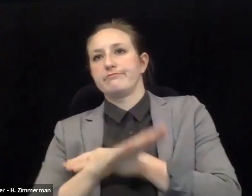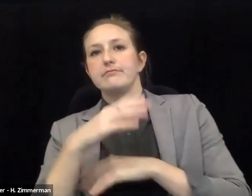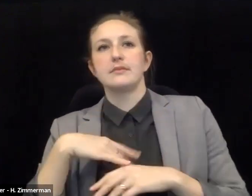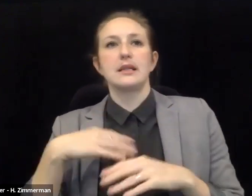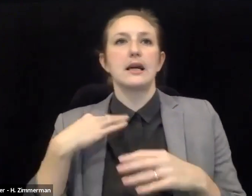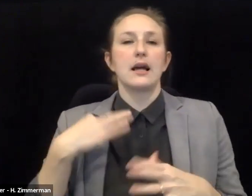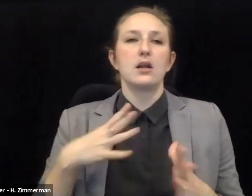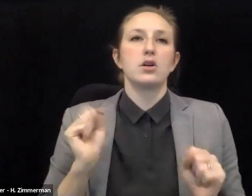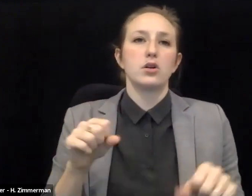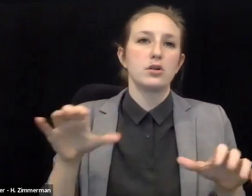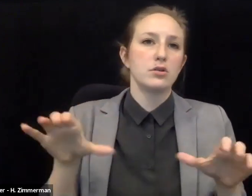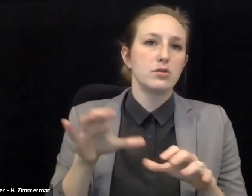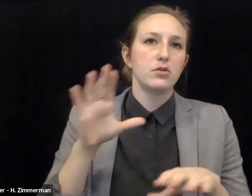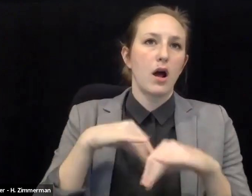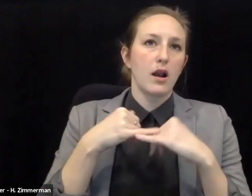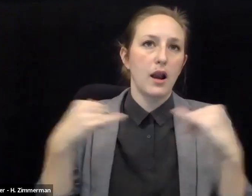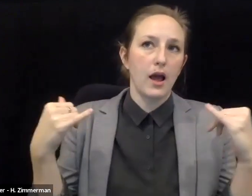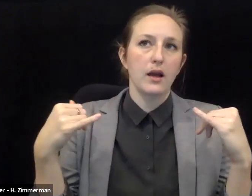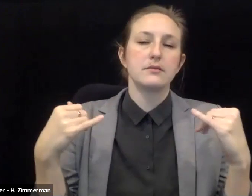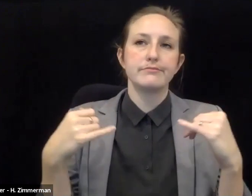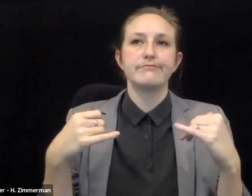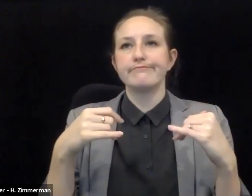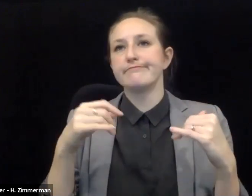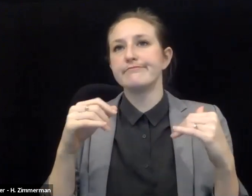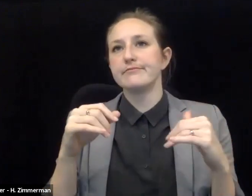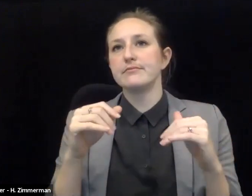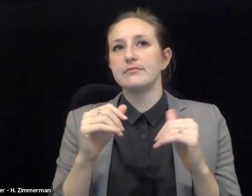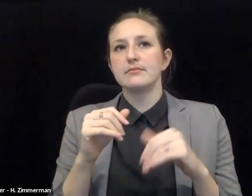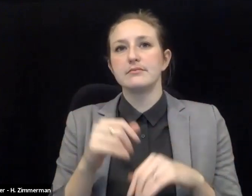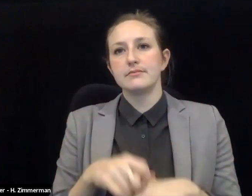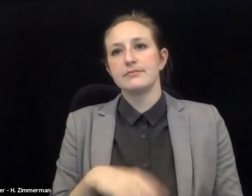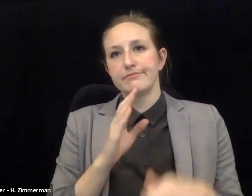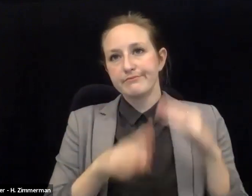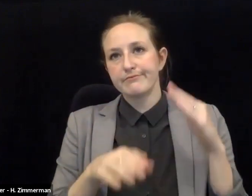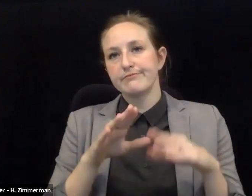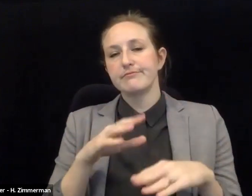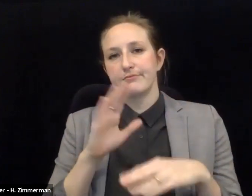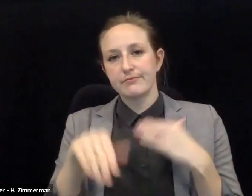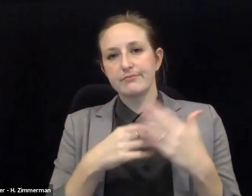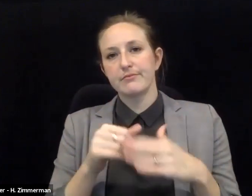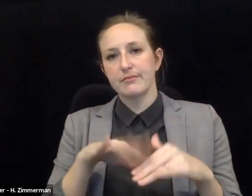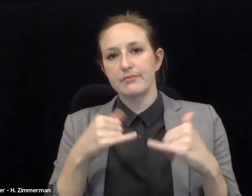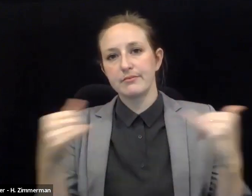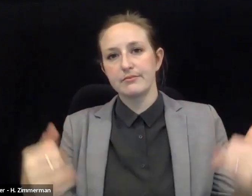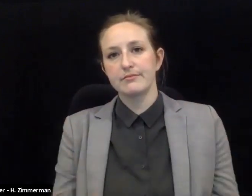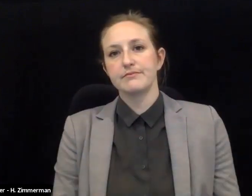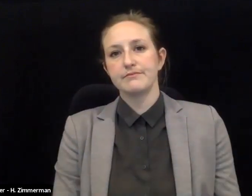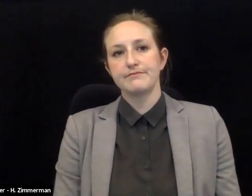reinvent the program completely virtually. Monica Malhotra-MIUSA: Thanks Meredith. So, anybody